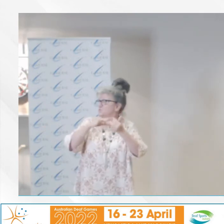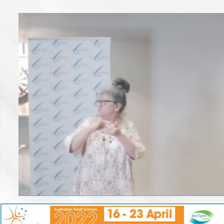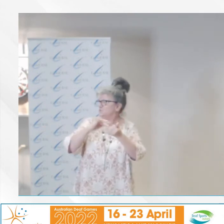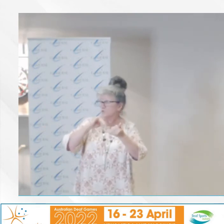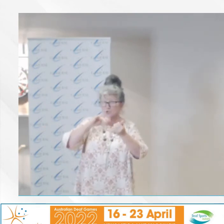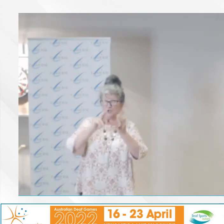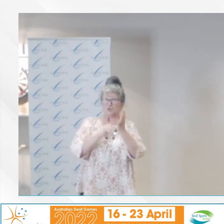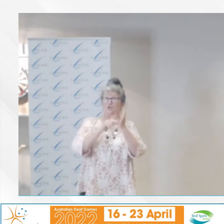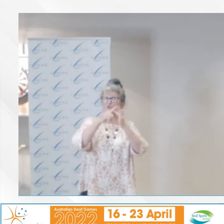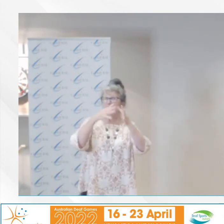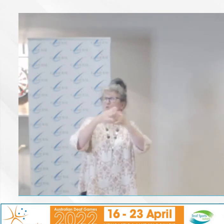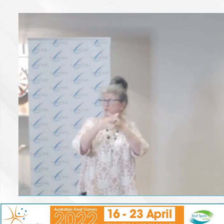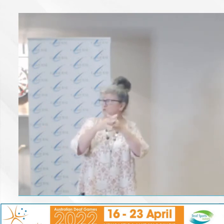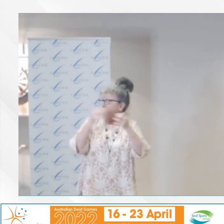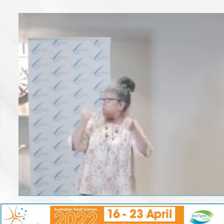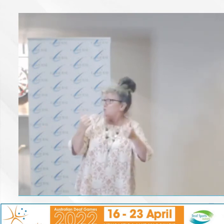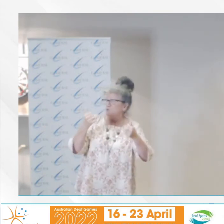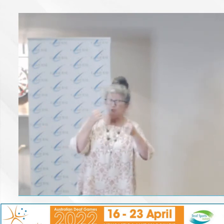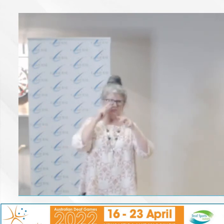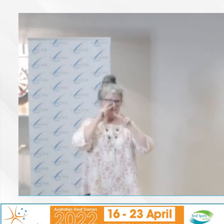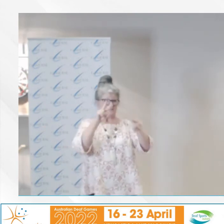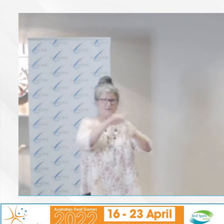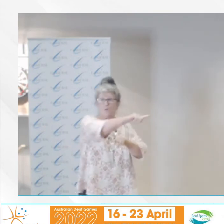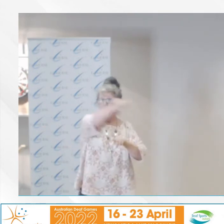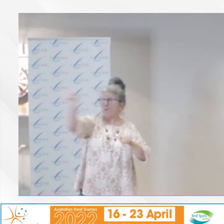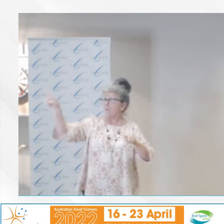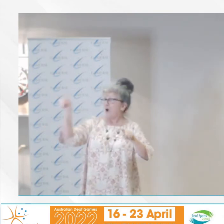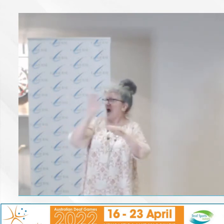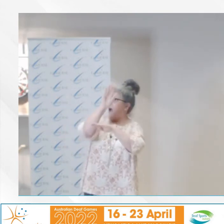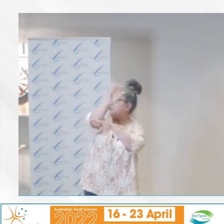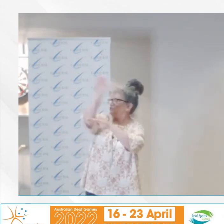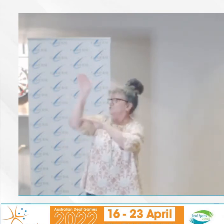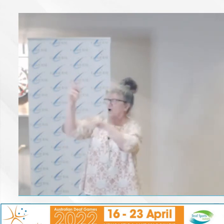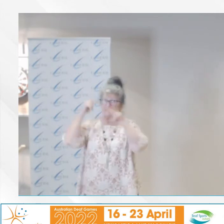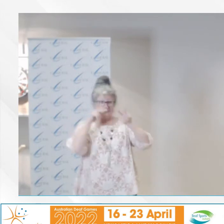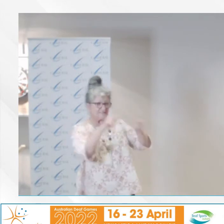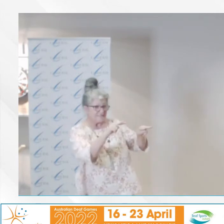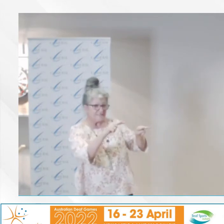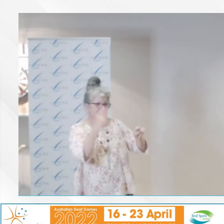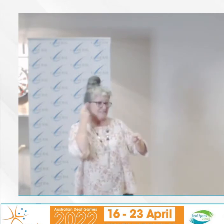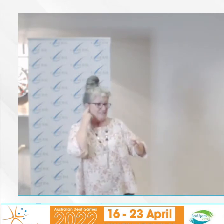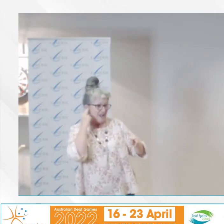were able to come but the news i think would be really good exposure to show the mainstream